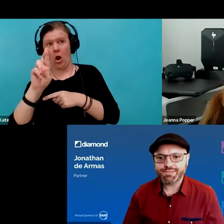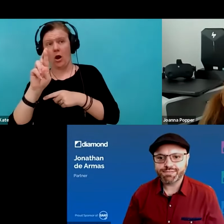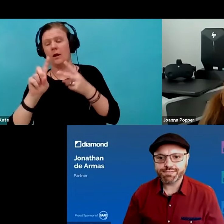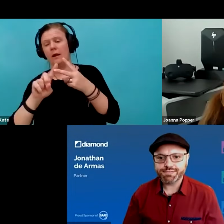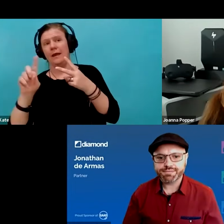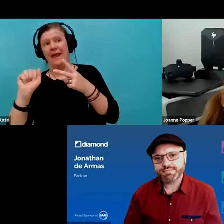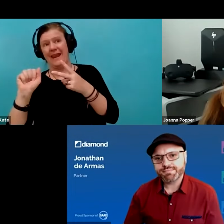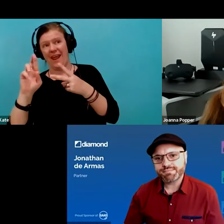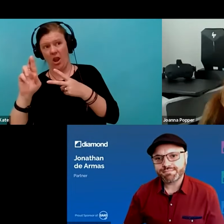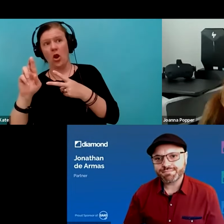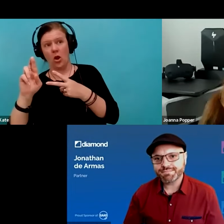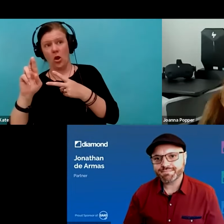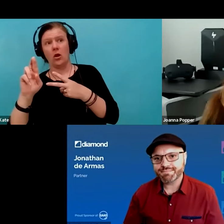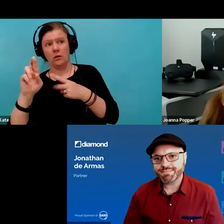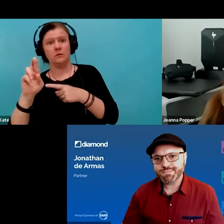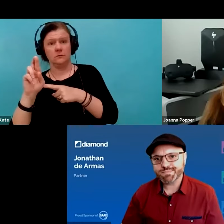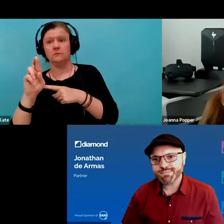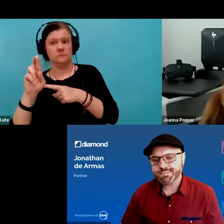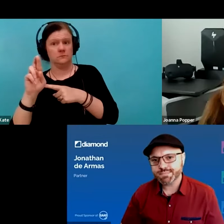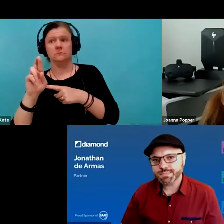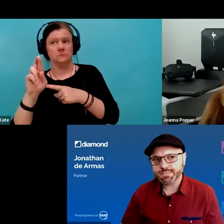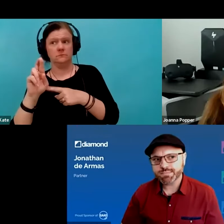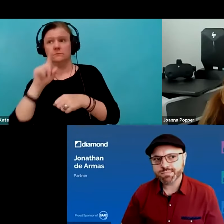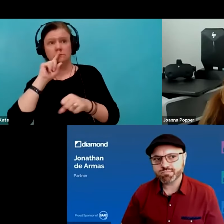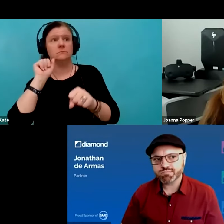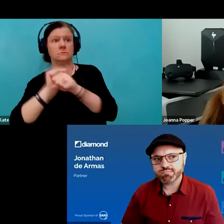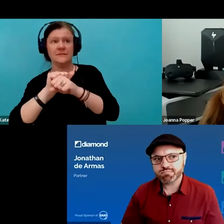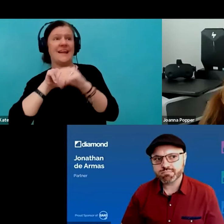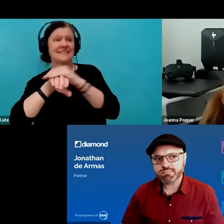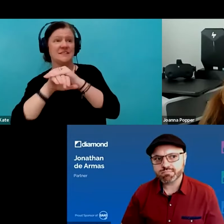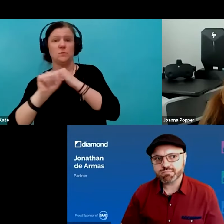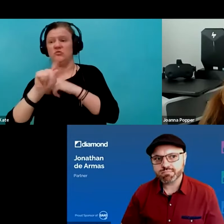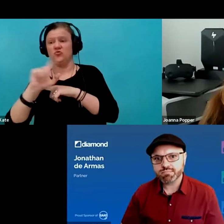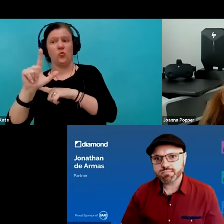one, what we're saying is an accessibility tool in and of itself.